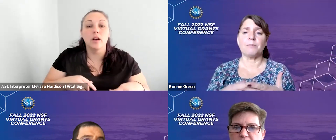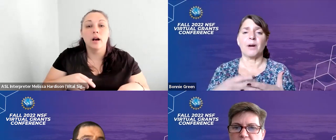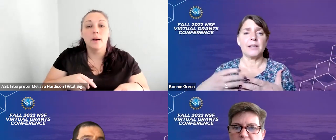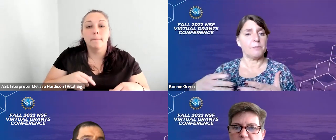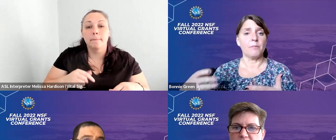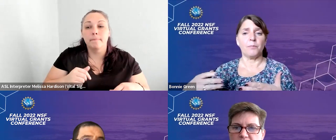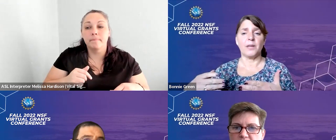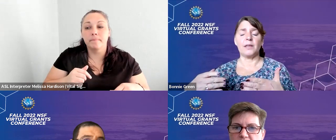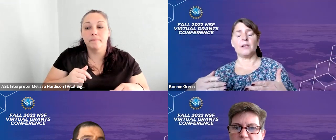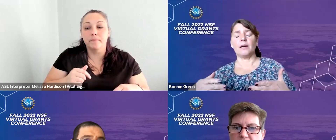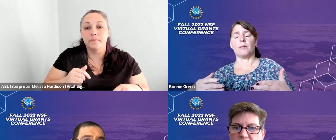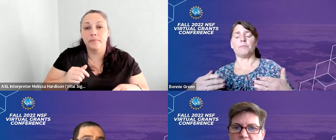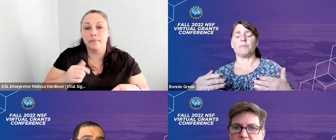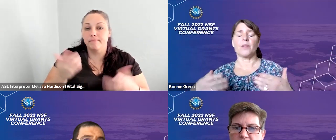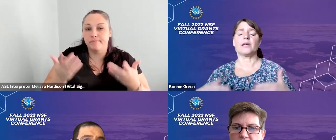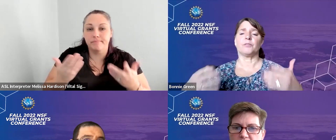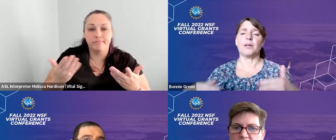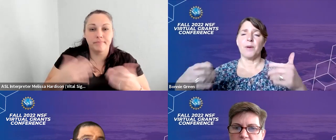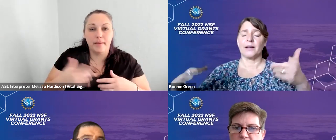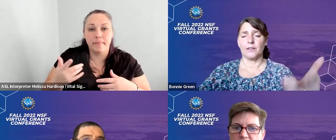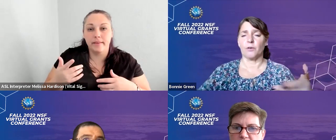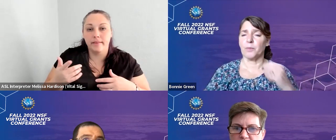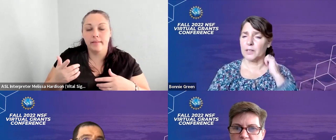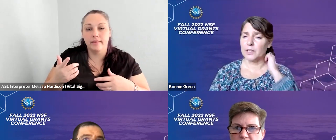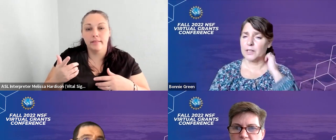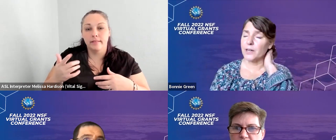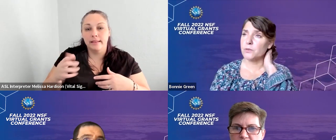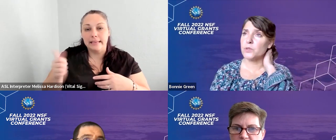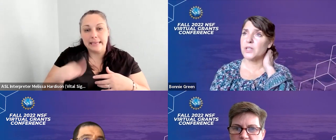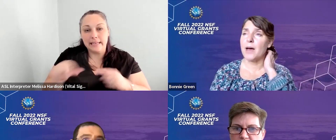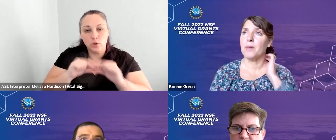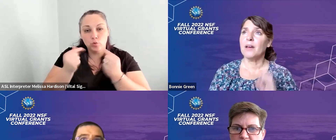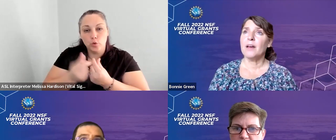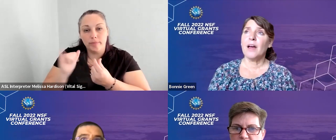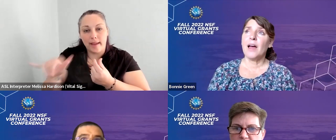that might be negatively impacting their ability to progress through STEM.